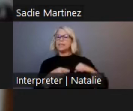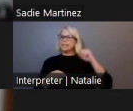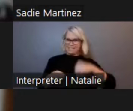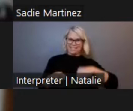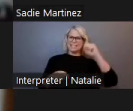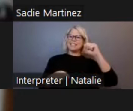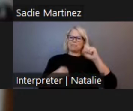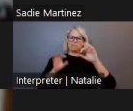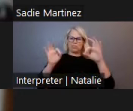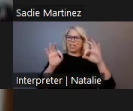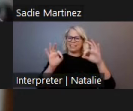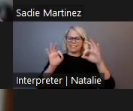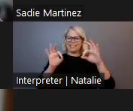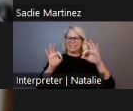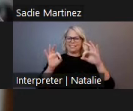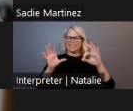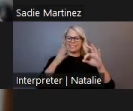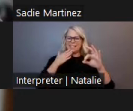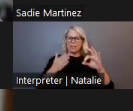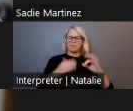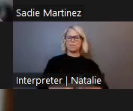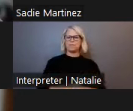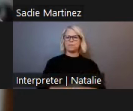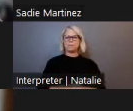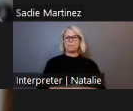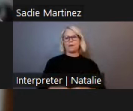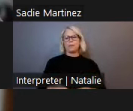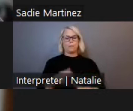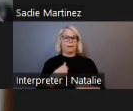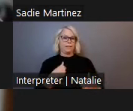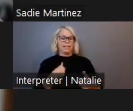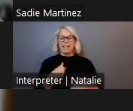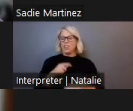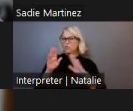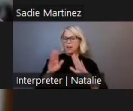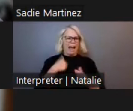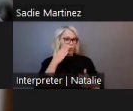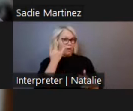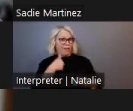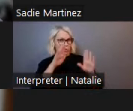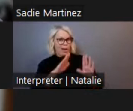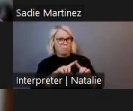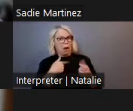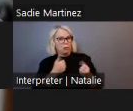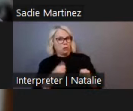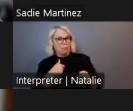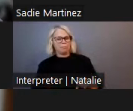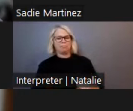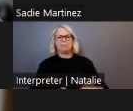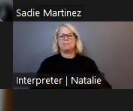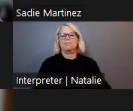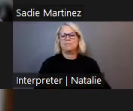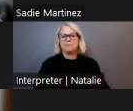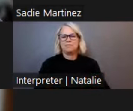I do not know if I am great, but we will give it a try.